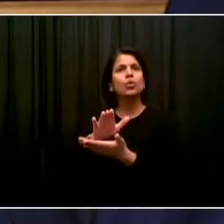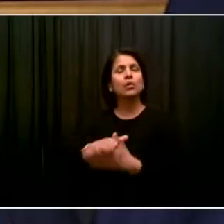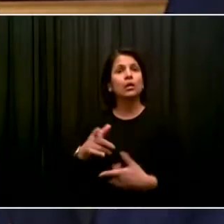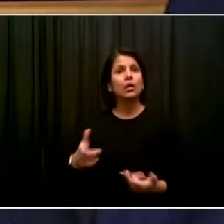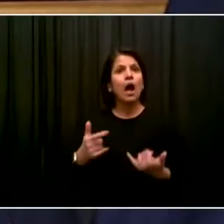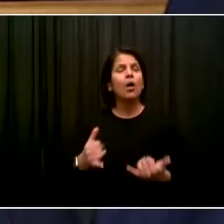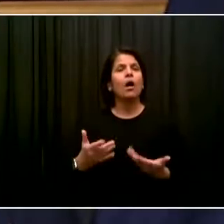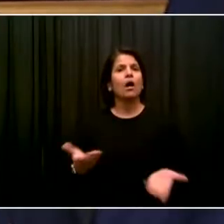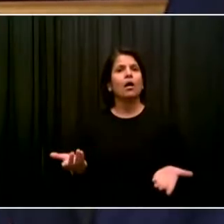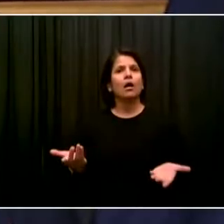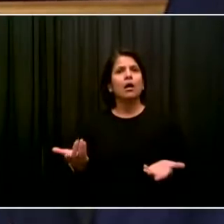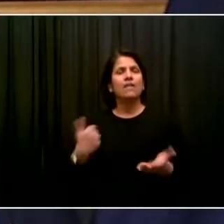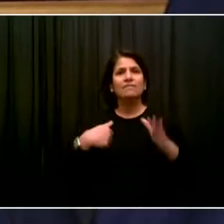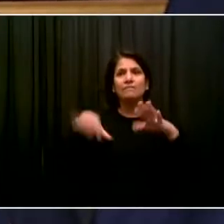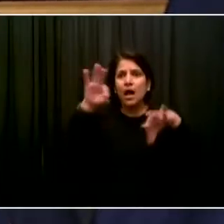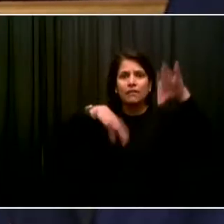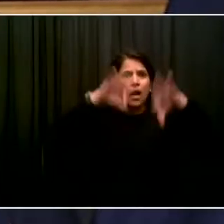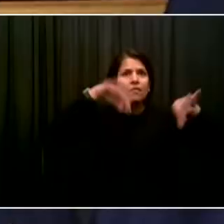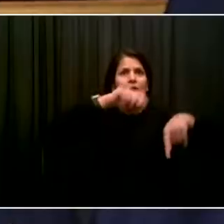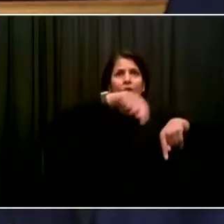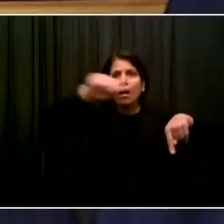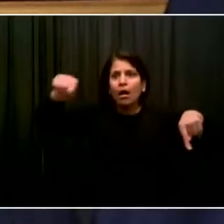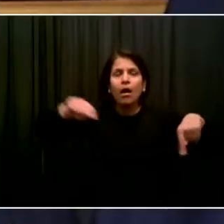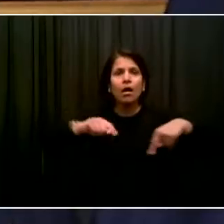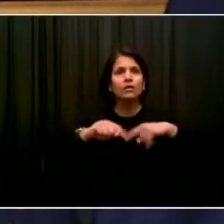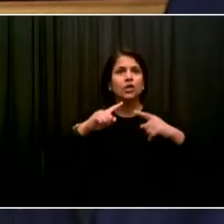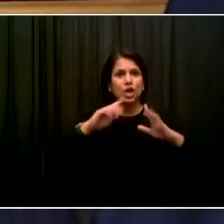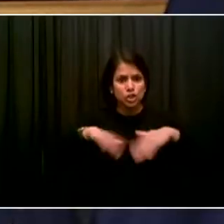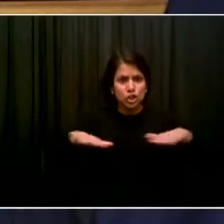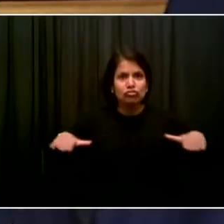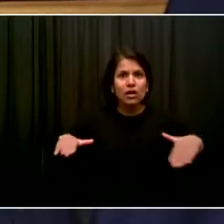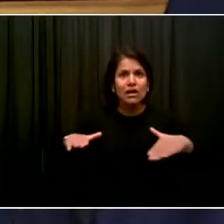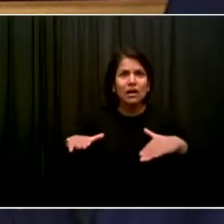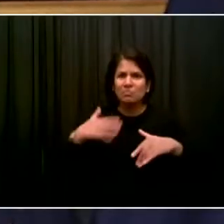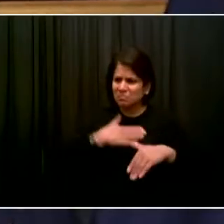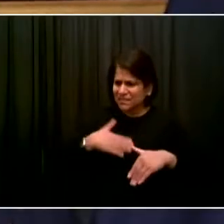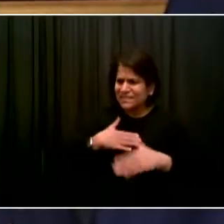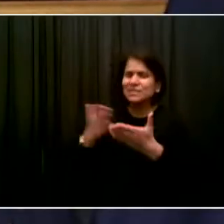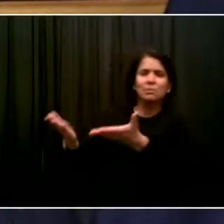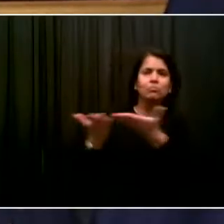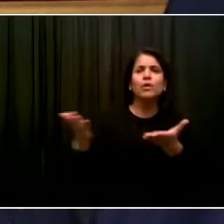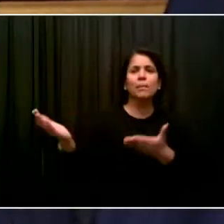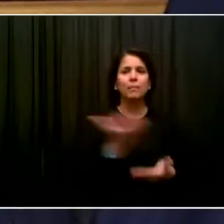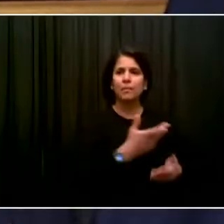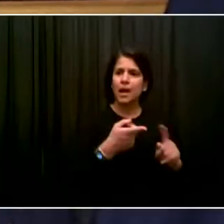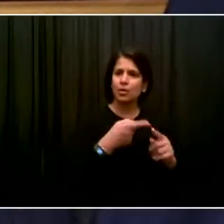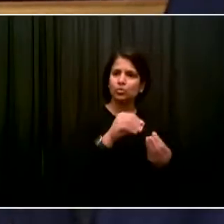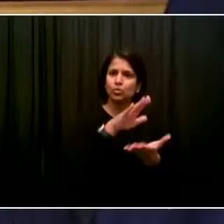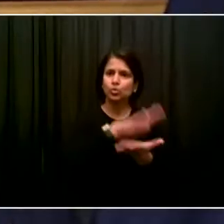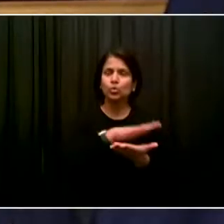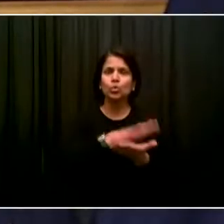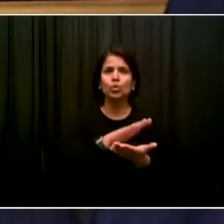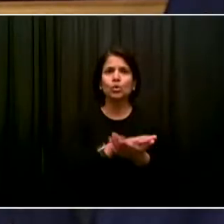AND E SHWAS NOT IN SCHOOL